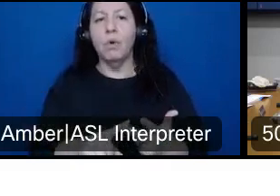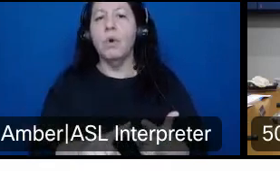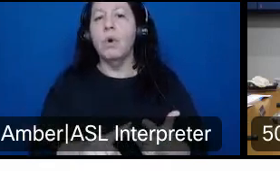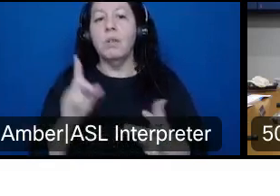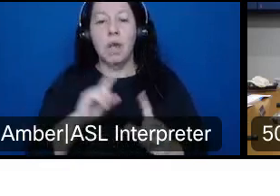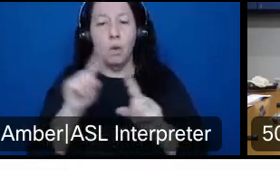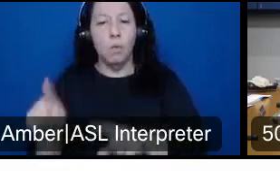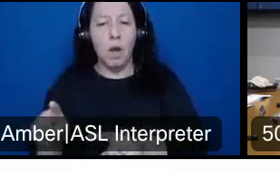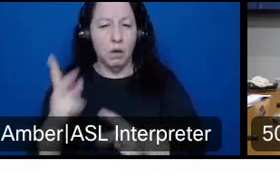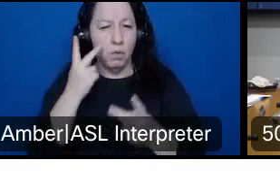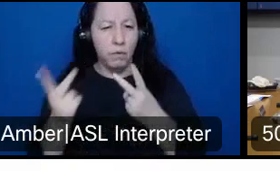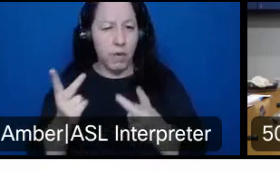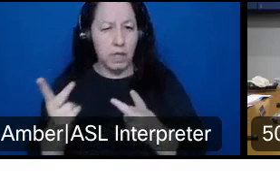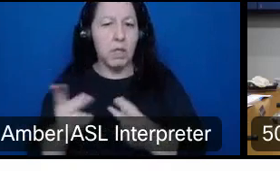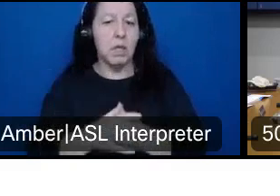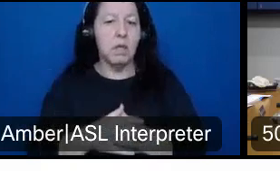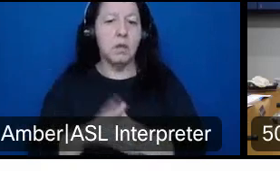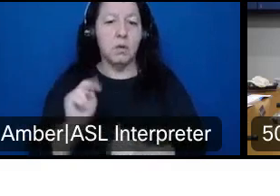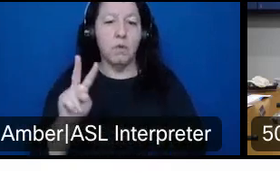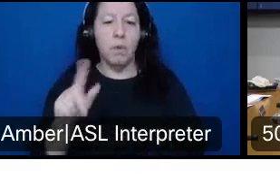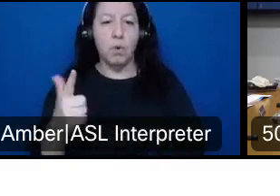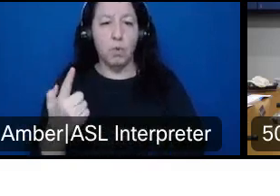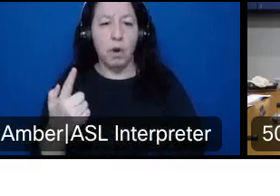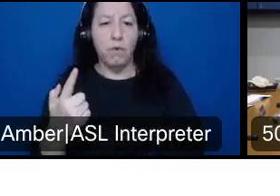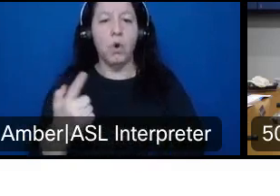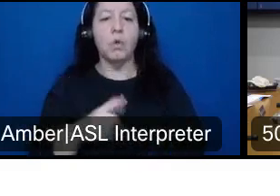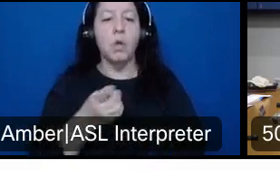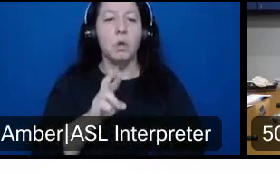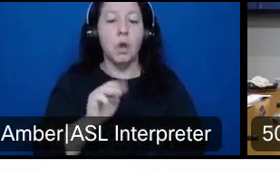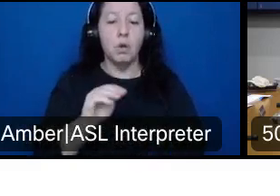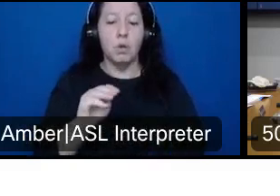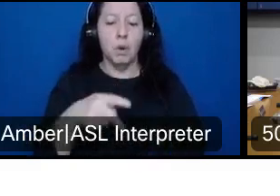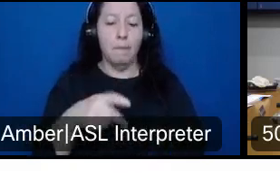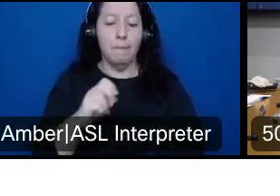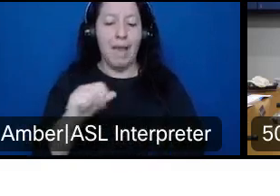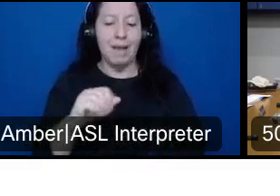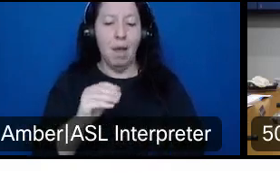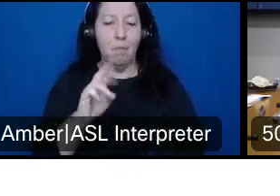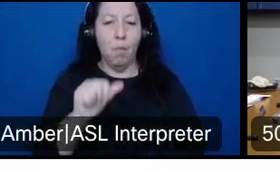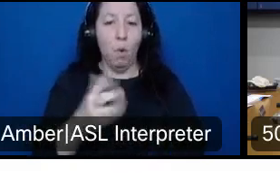Pro hotel, November, 21st, so instead of being able to bring him what I would like to provide any feedback on that visit.